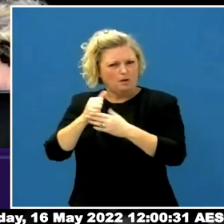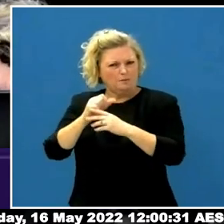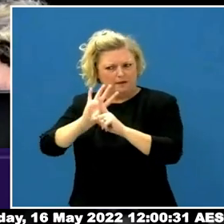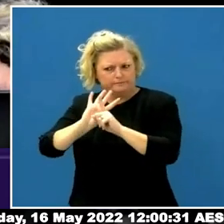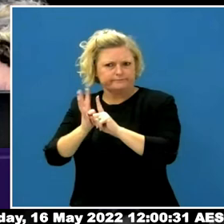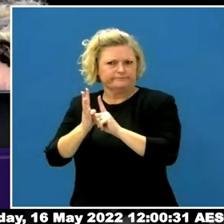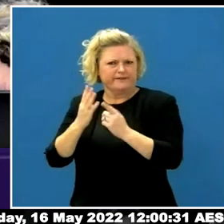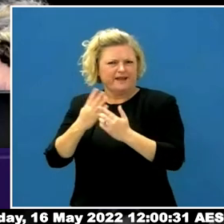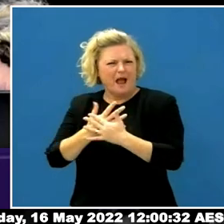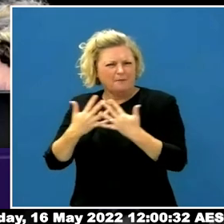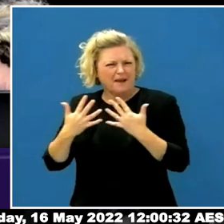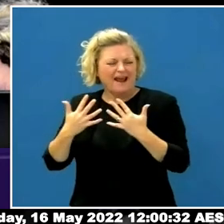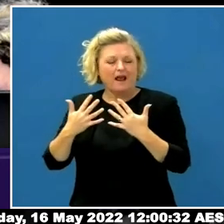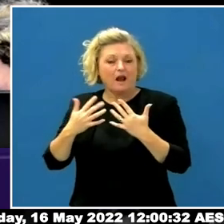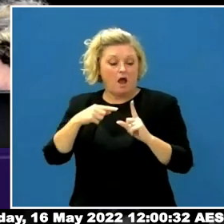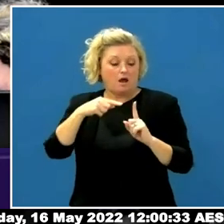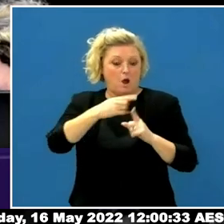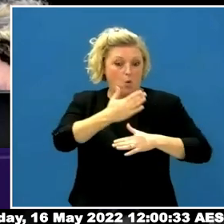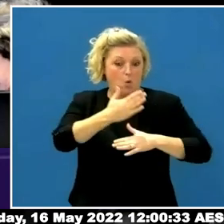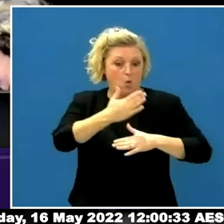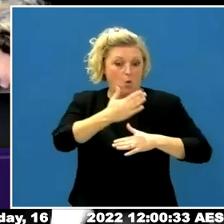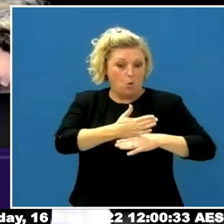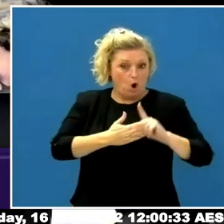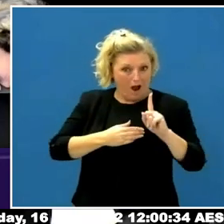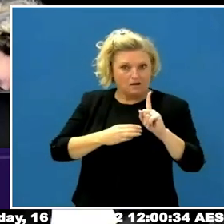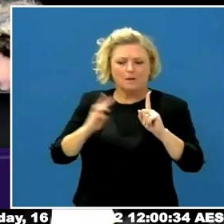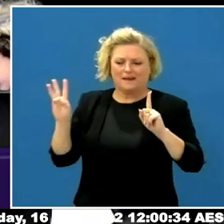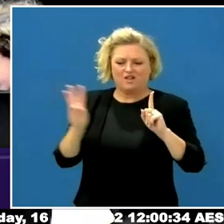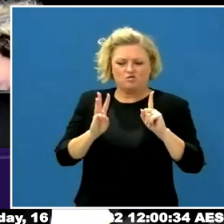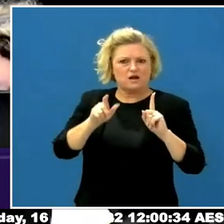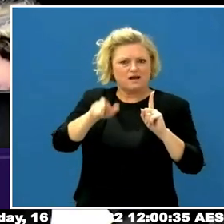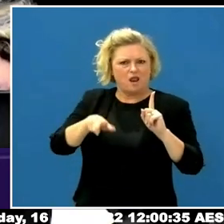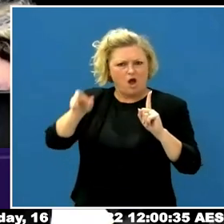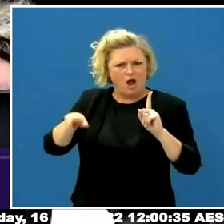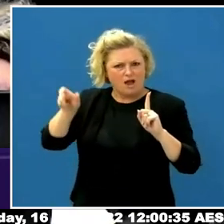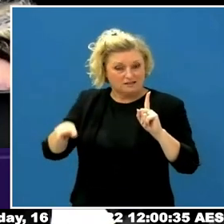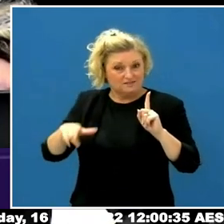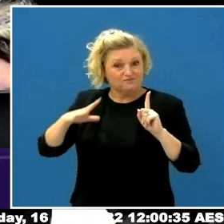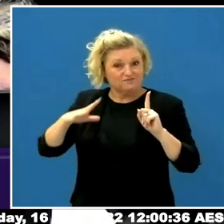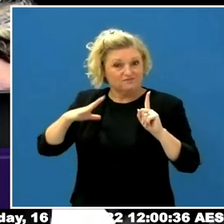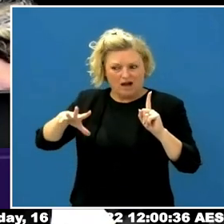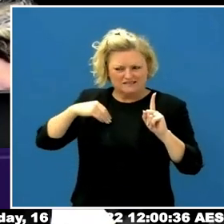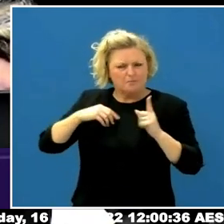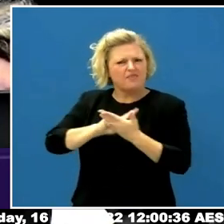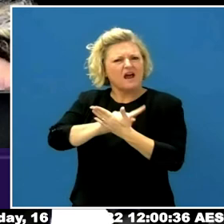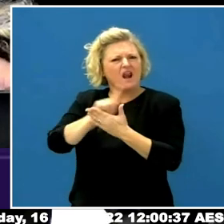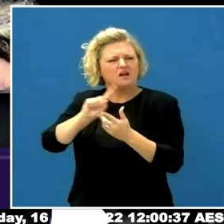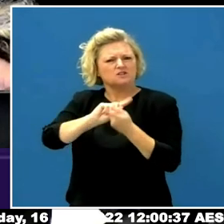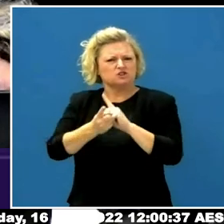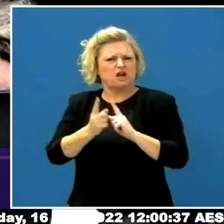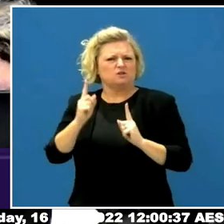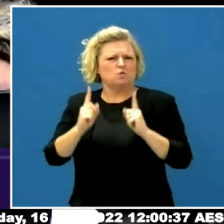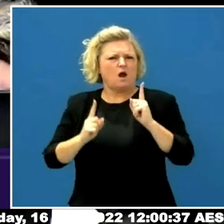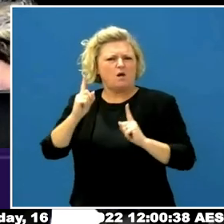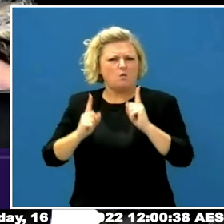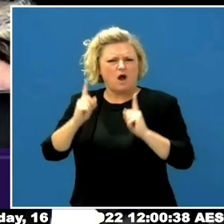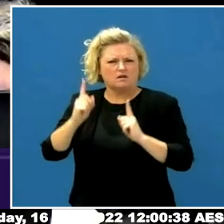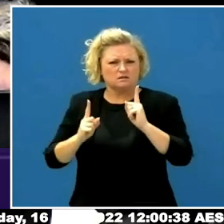He did. He did. But he later became one to one? Yes. MR FOGARTY: And that was reflected in his NDIS funding?